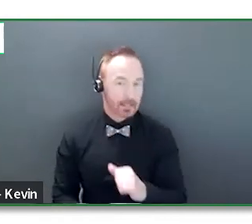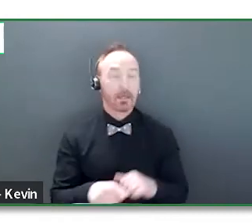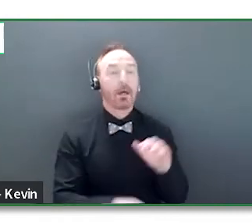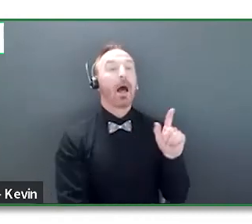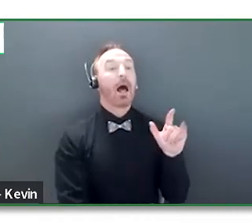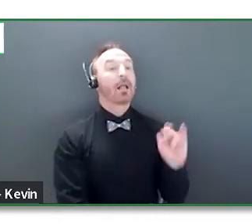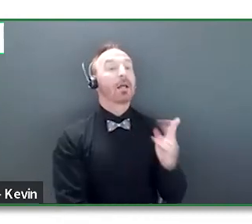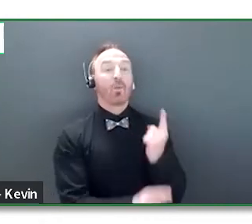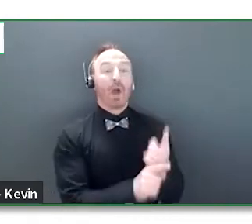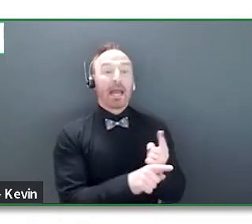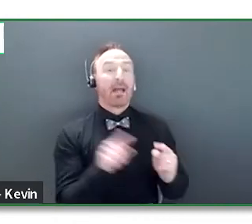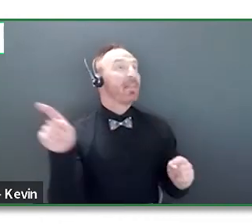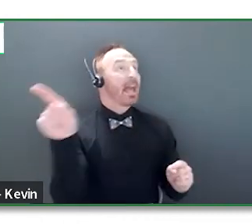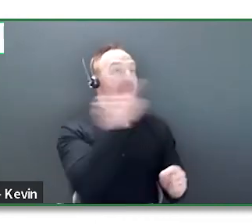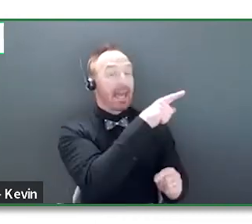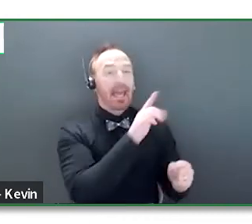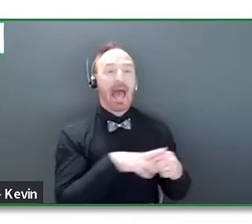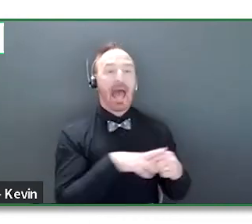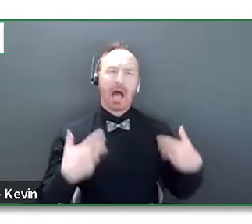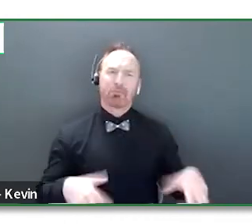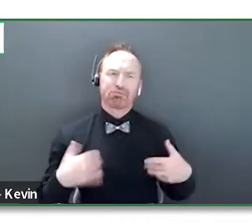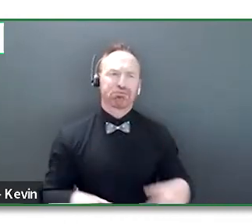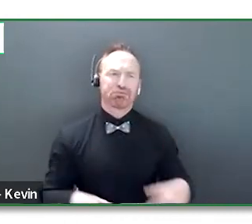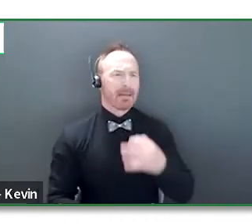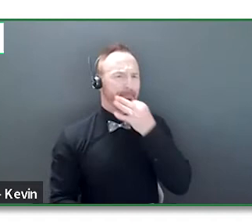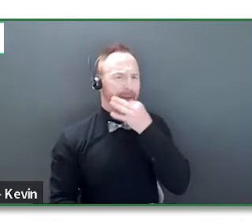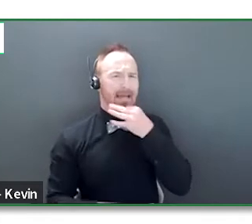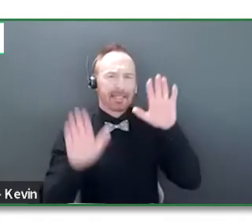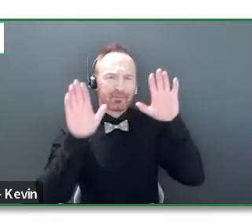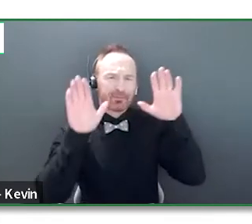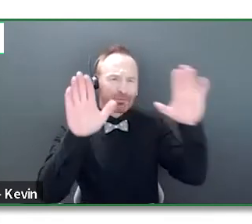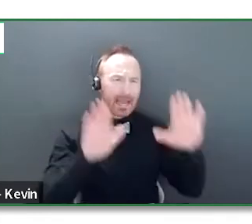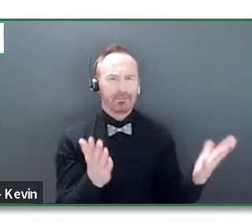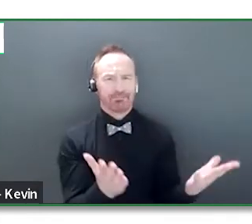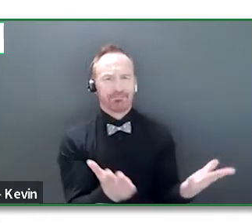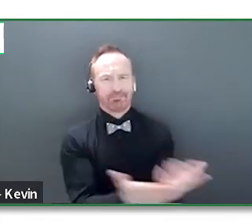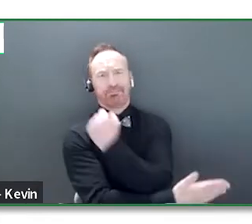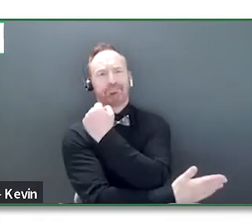It's great to be able to to capitalize on that.